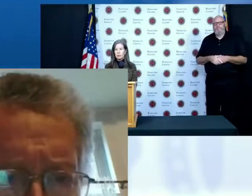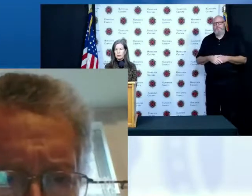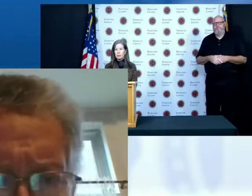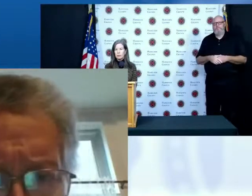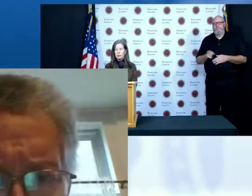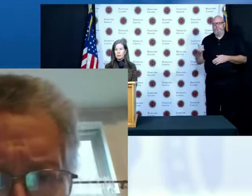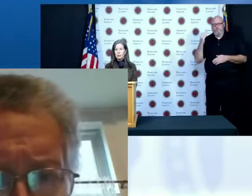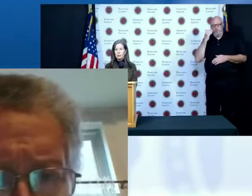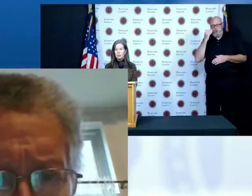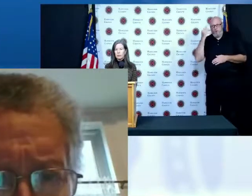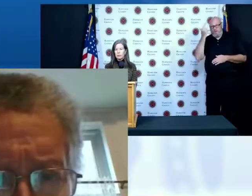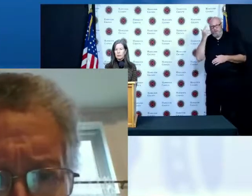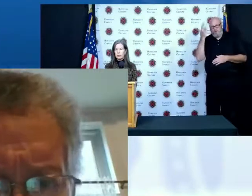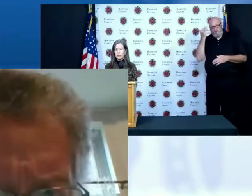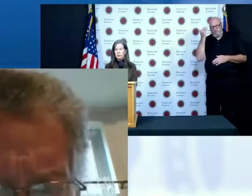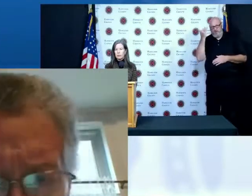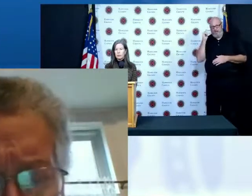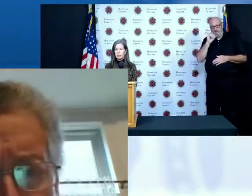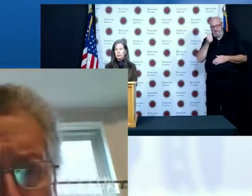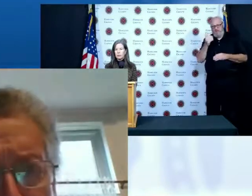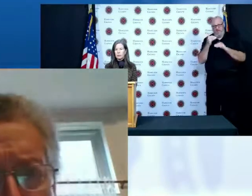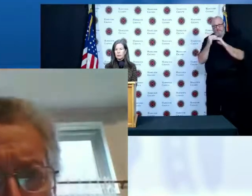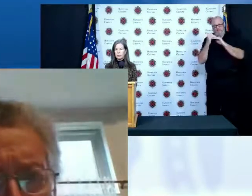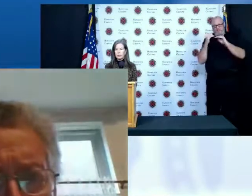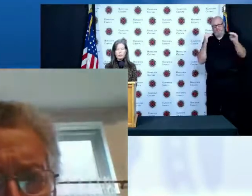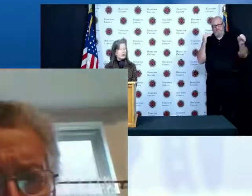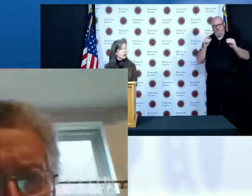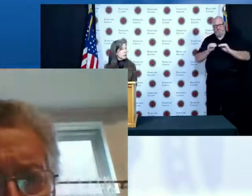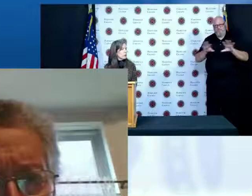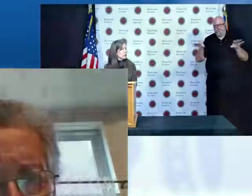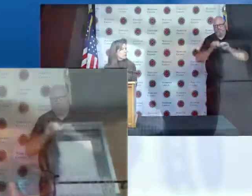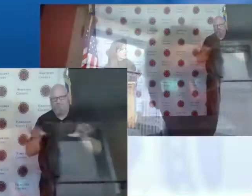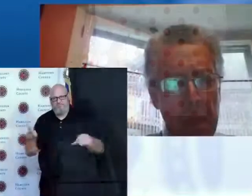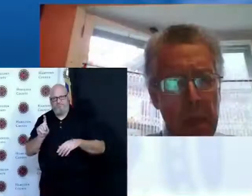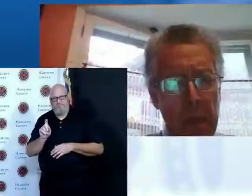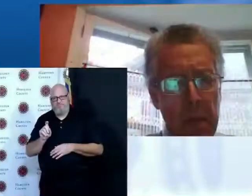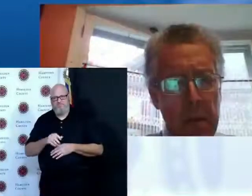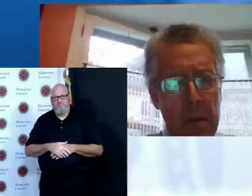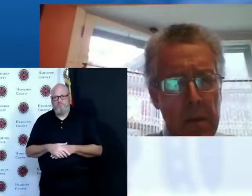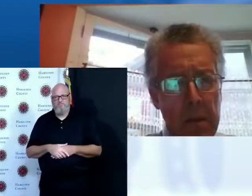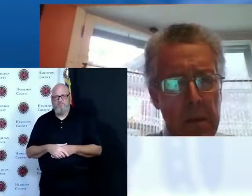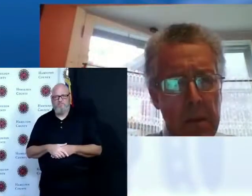Denise of the amount of doses coming in well I think this is a great customer in question but